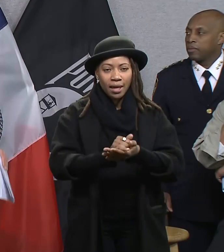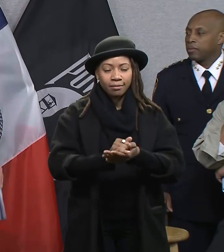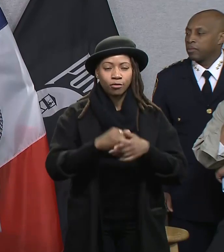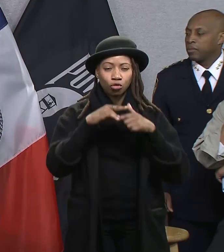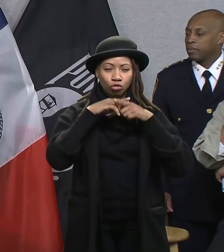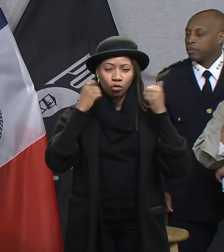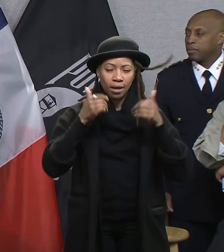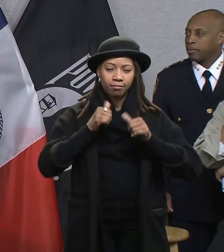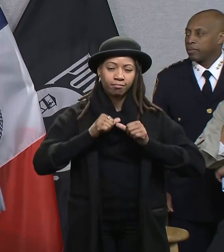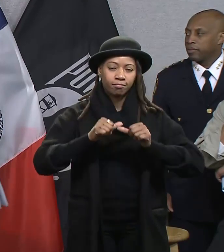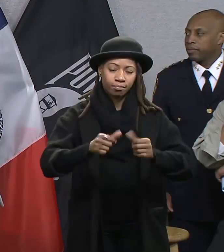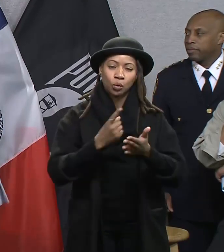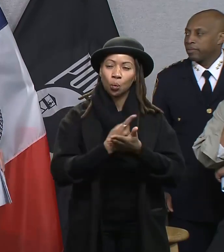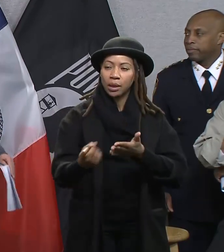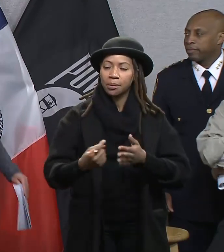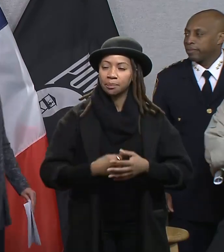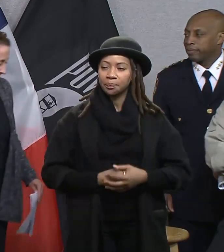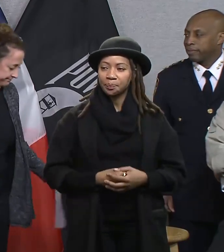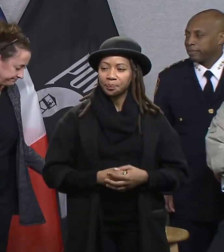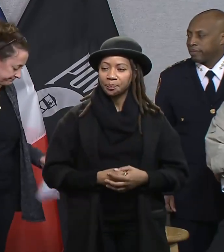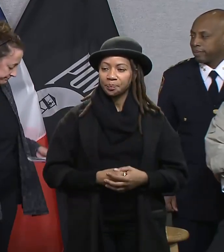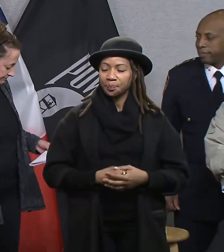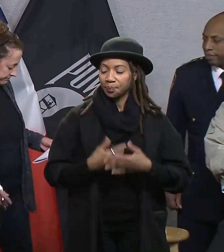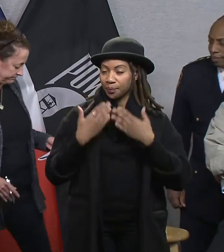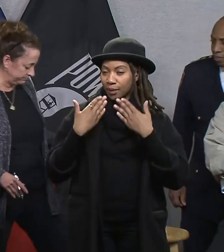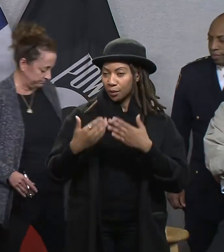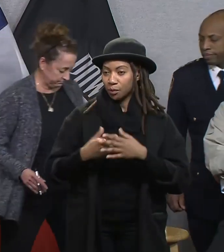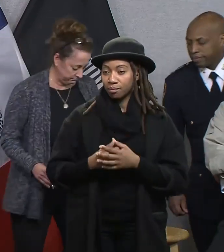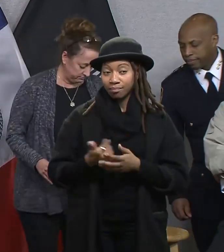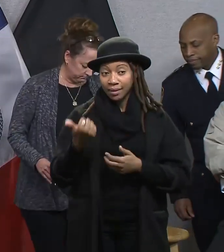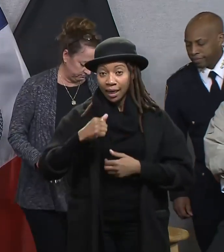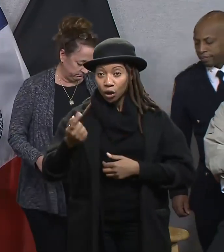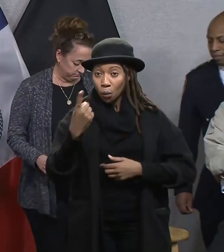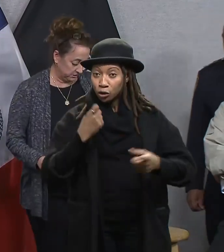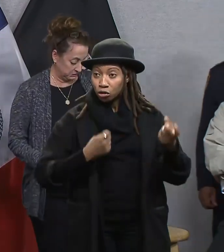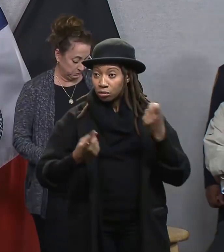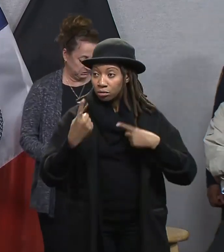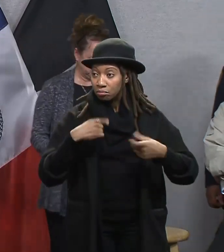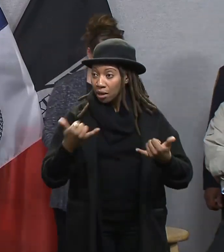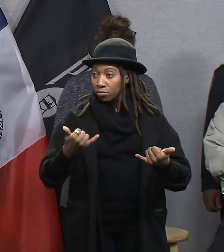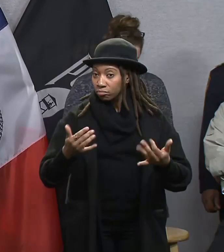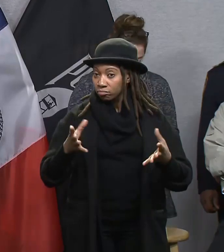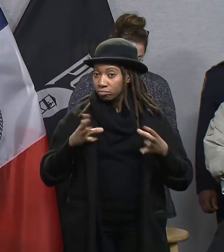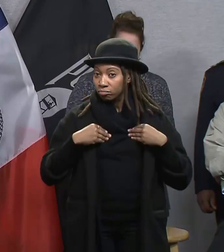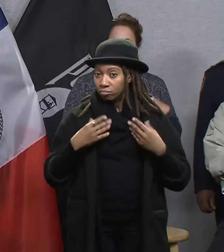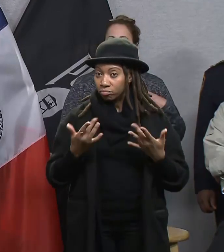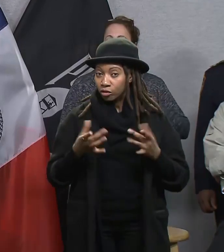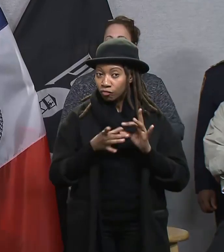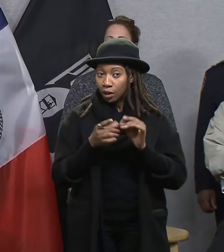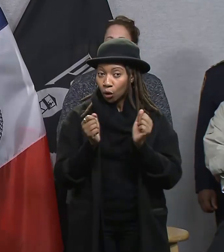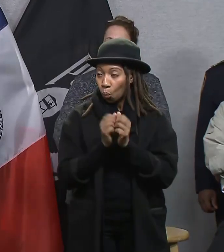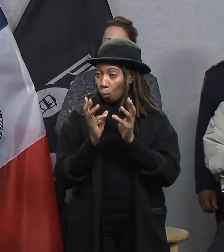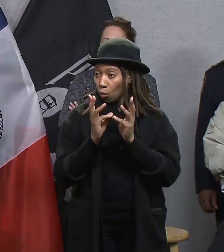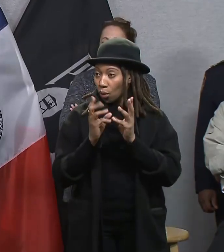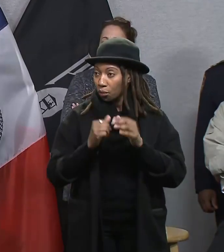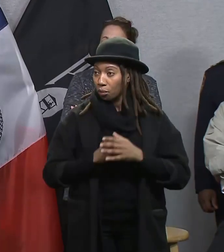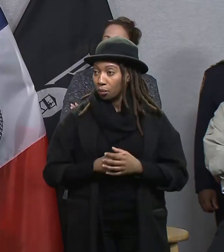GUSTS IN THE AREA OF 35-40 MPH. IT WILL REMAIN DRY FOR THE REST